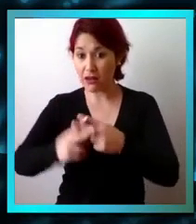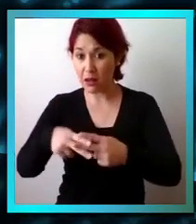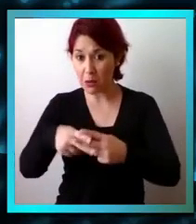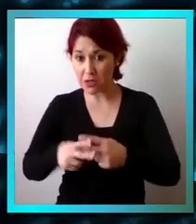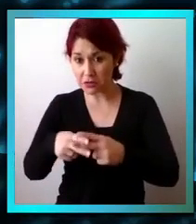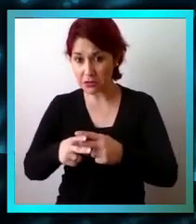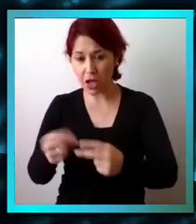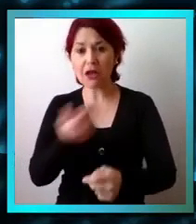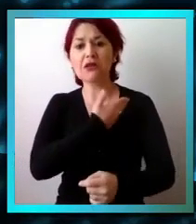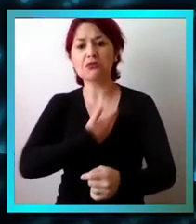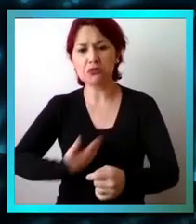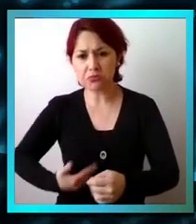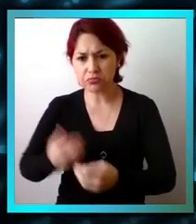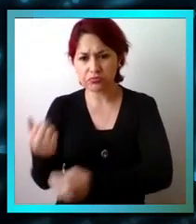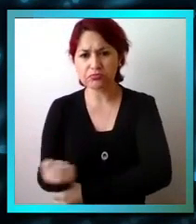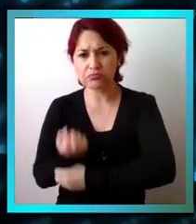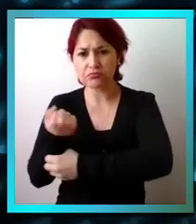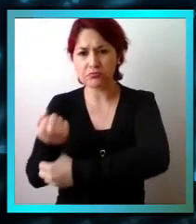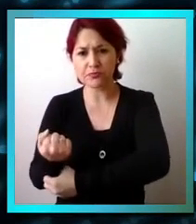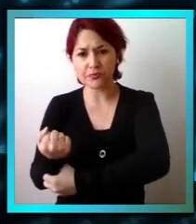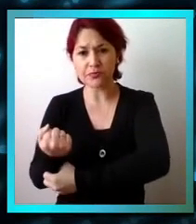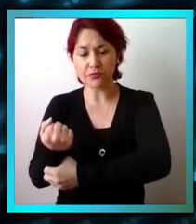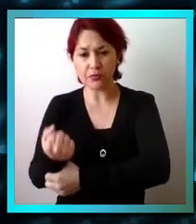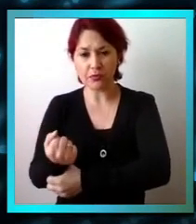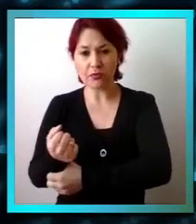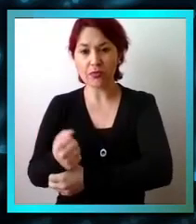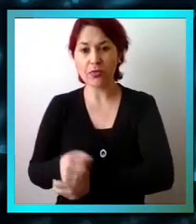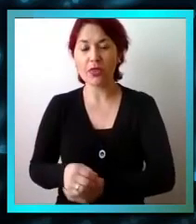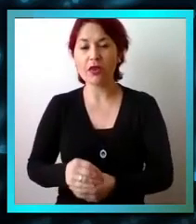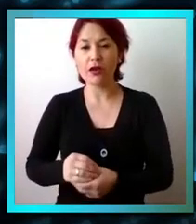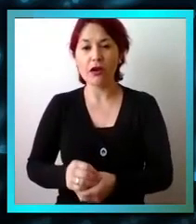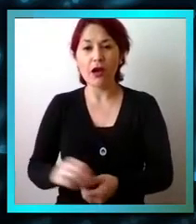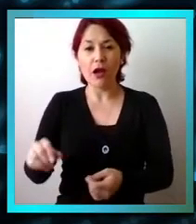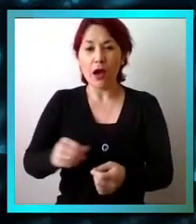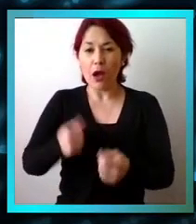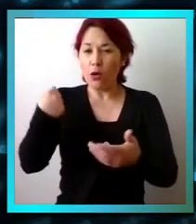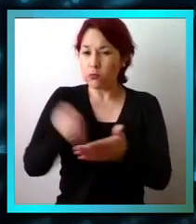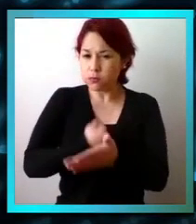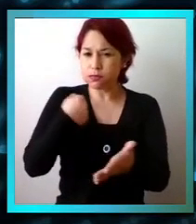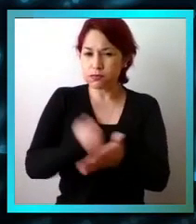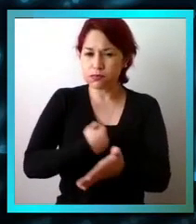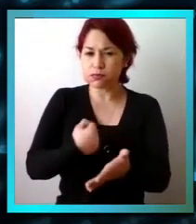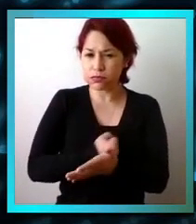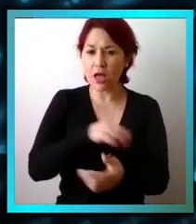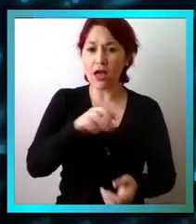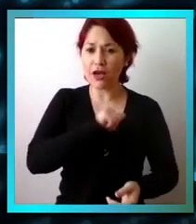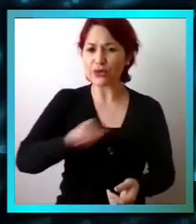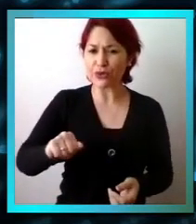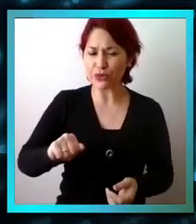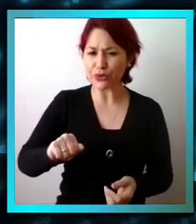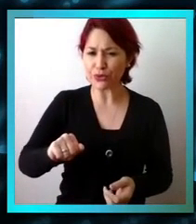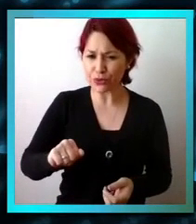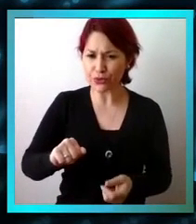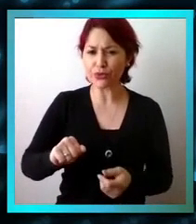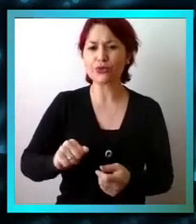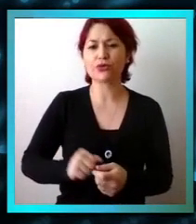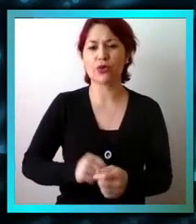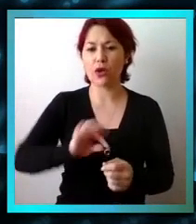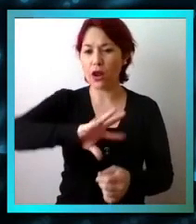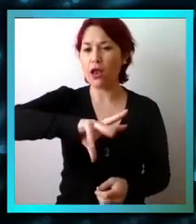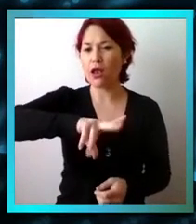of these uh groups they're criminals so they are uh hacking their enterprises banks governments